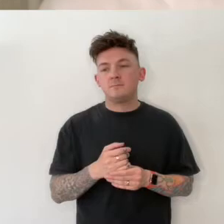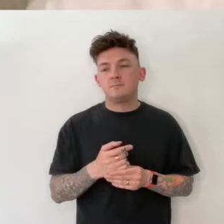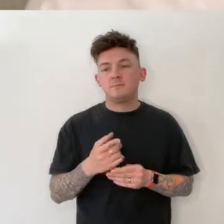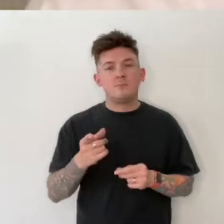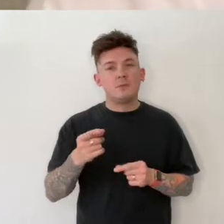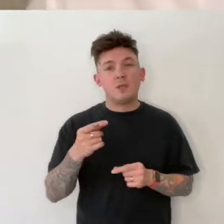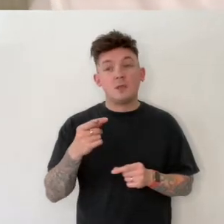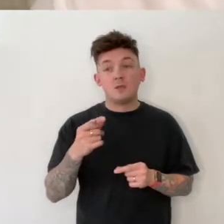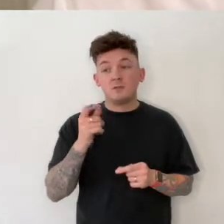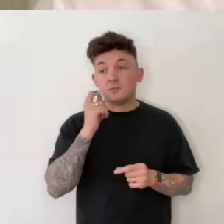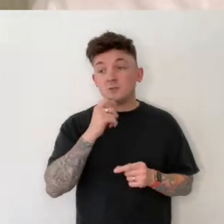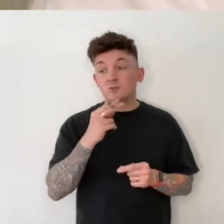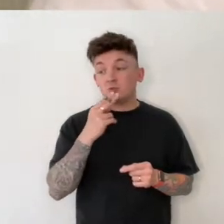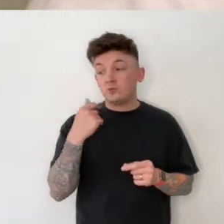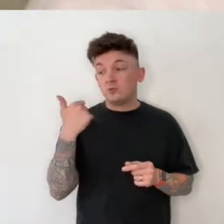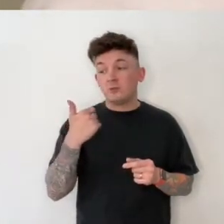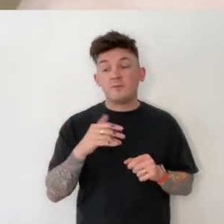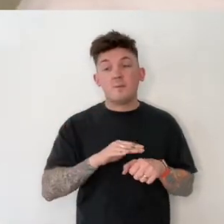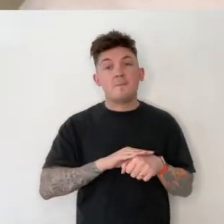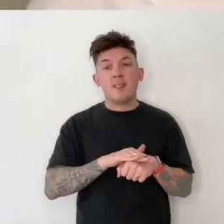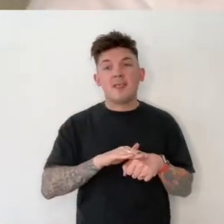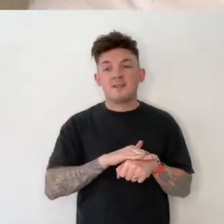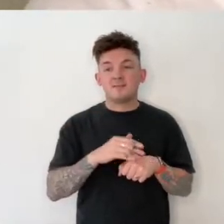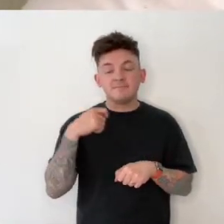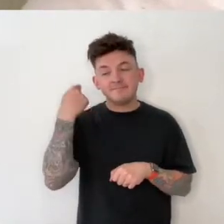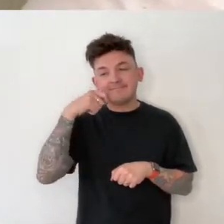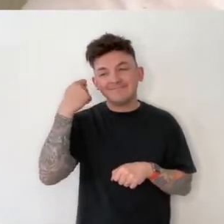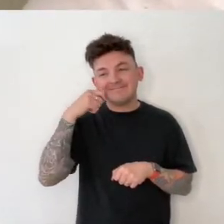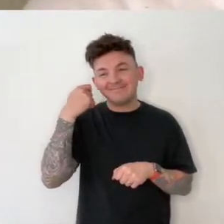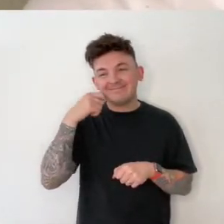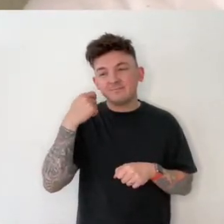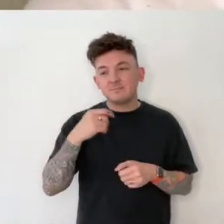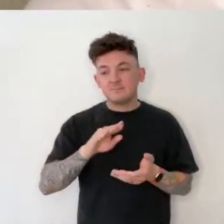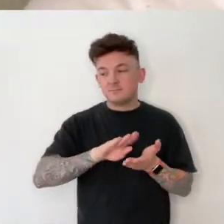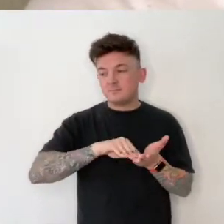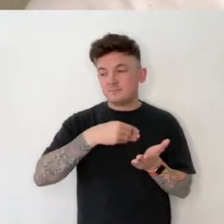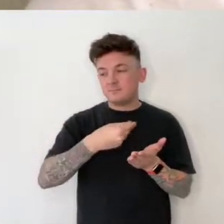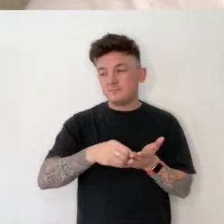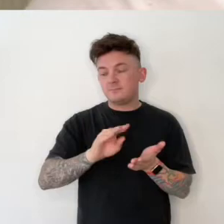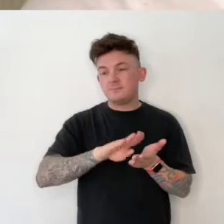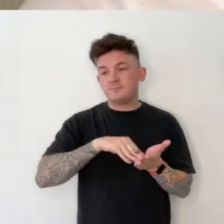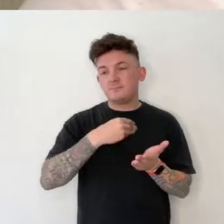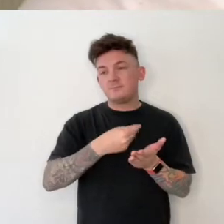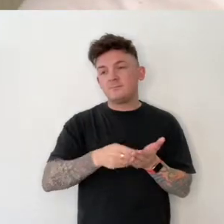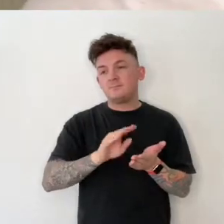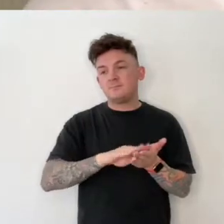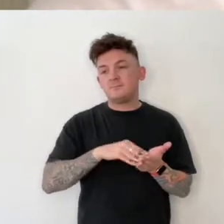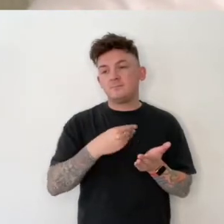used for blending in um and i just sort of stroke across lightly like that and then i'm